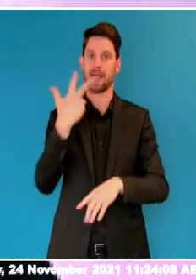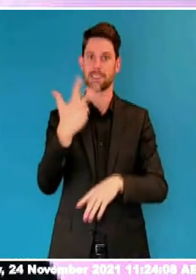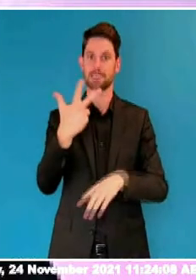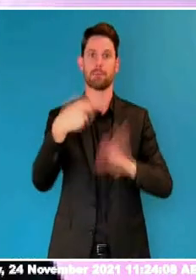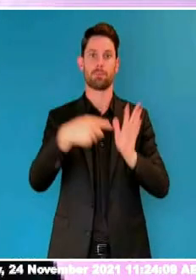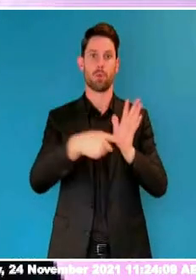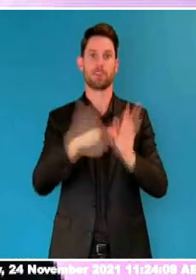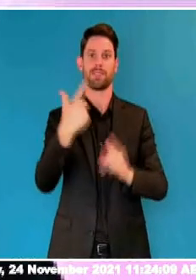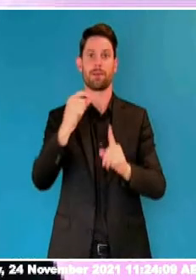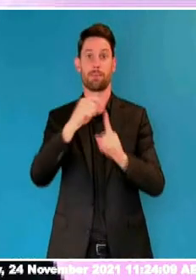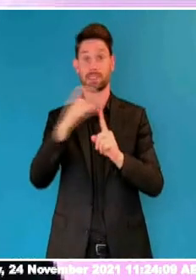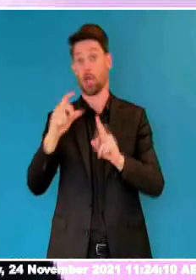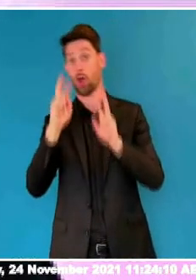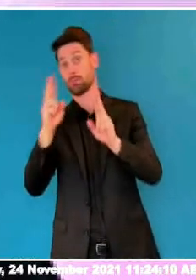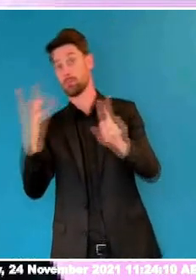by 2022.